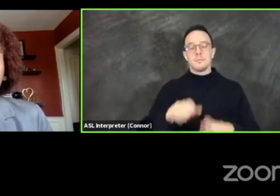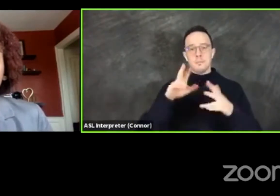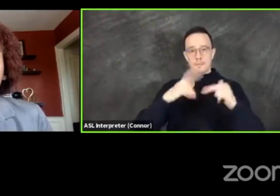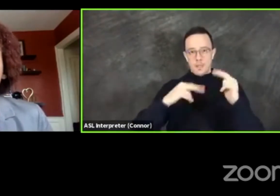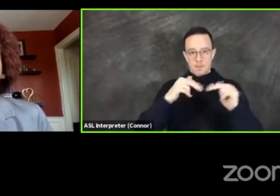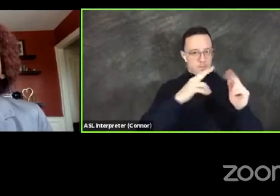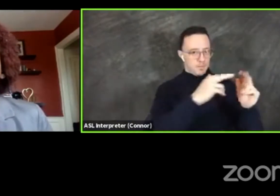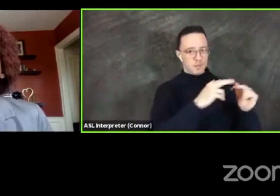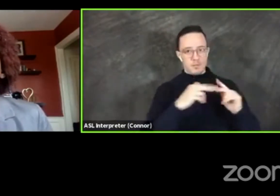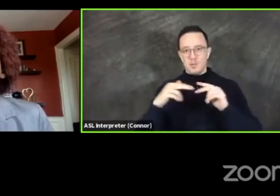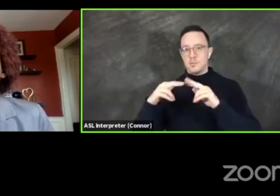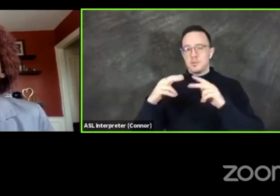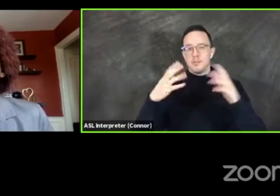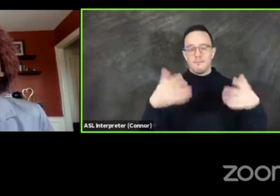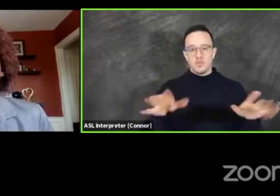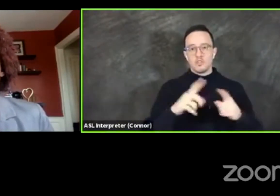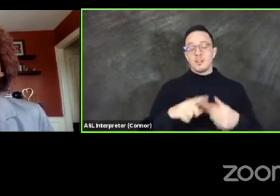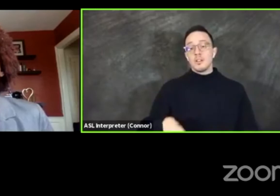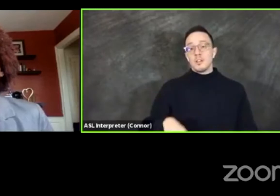SENECA VILLAGE AND WEEKSVILLE, THROUGH THE CULTURAL